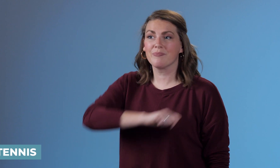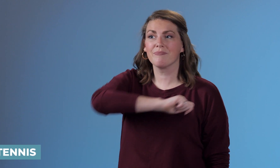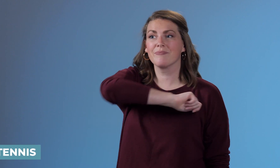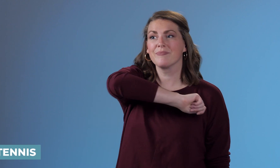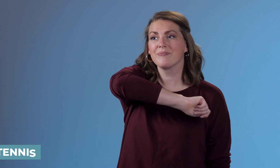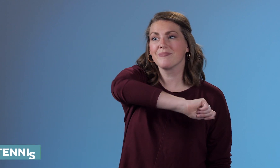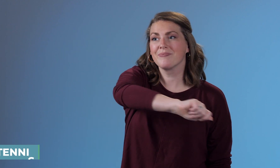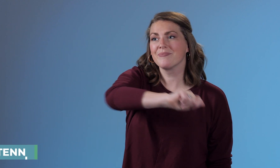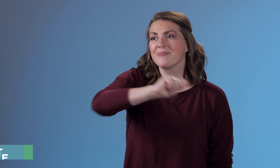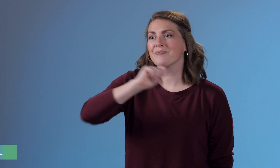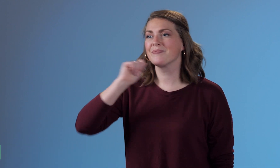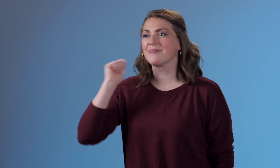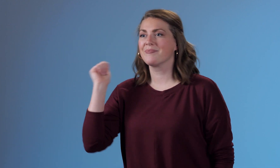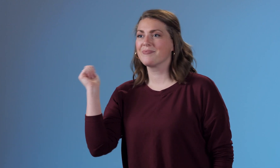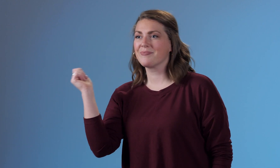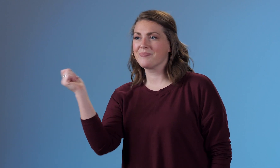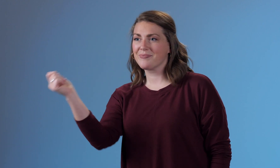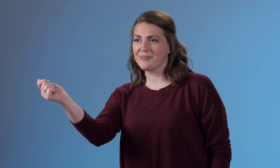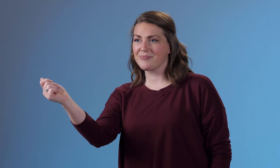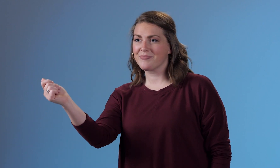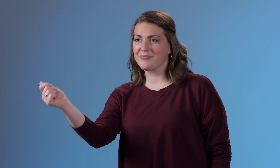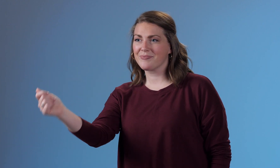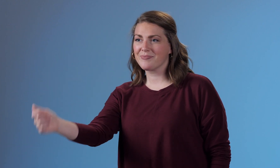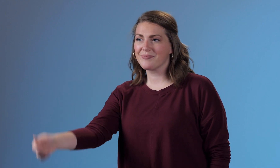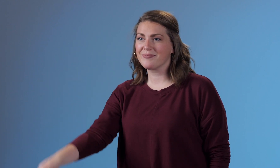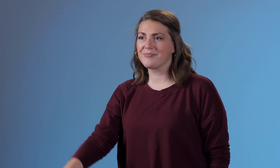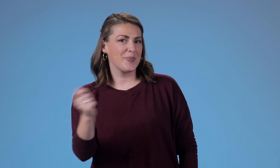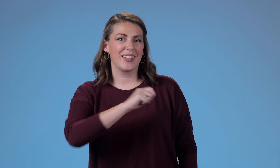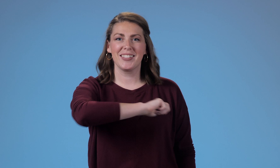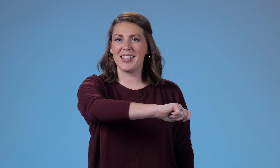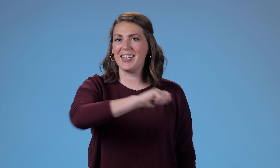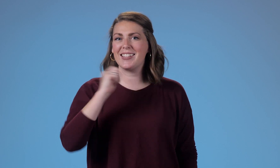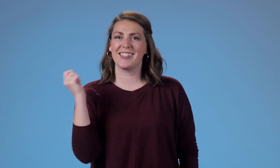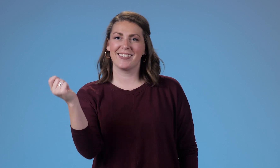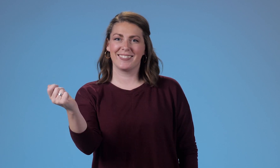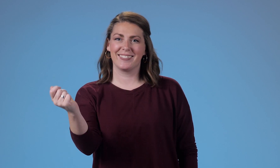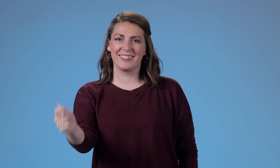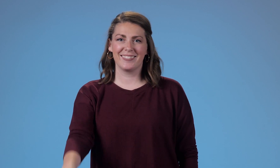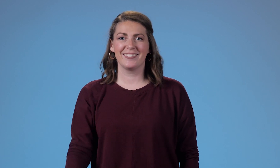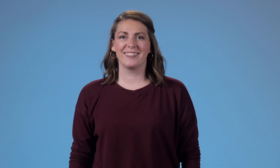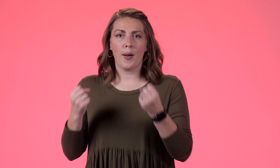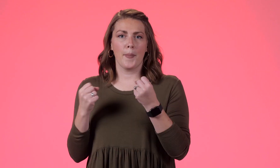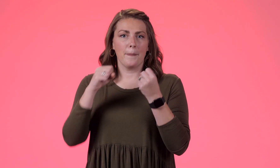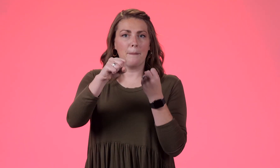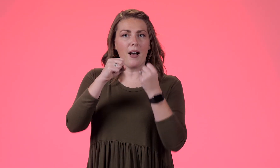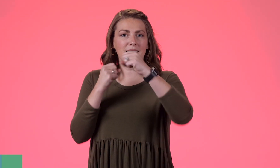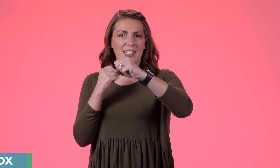It's just like you're holding a tennis racket and playing a game. TENNIS BOXING